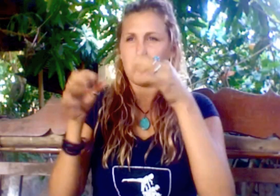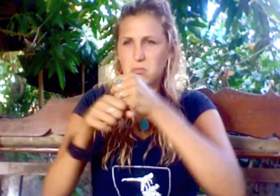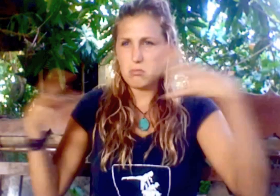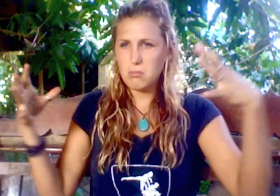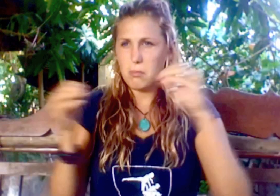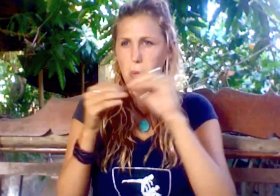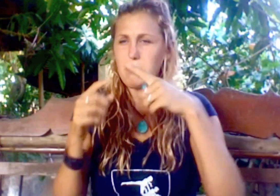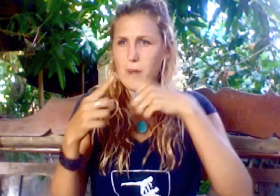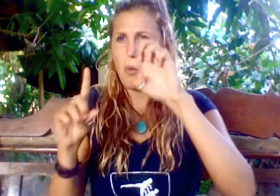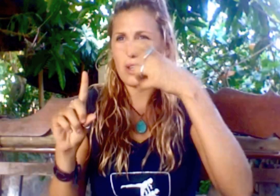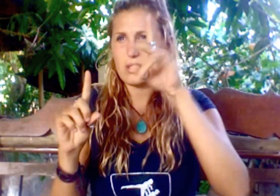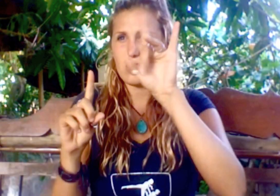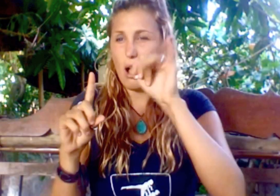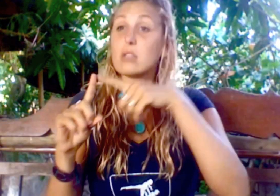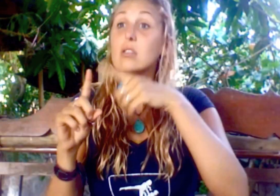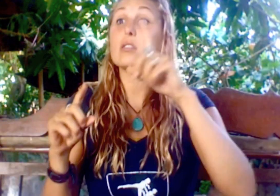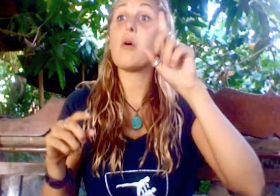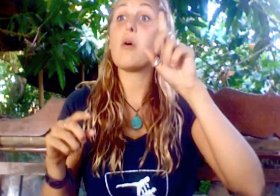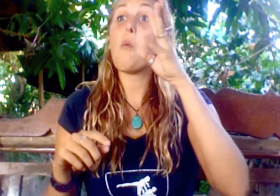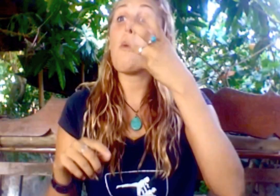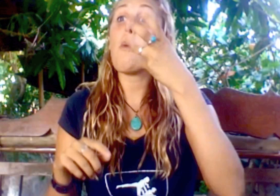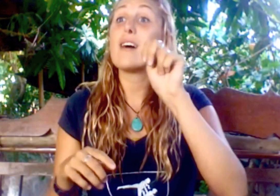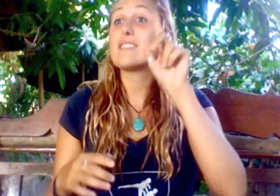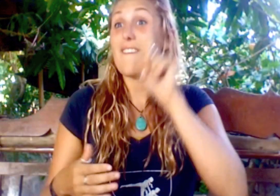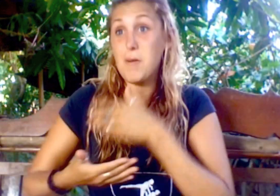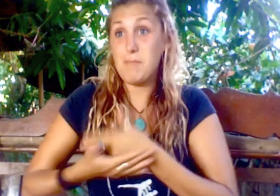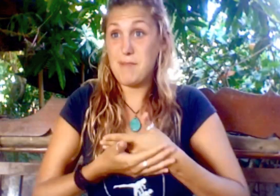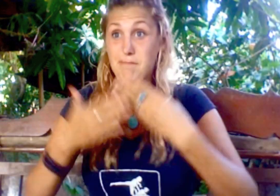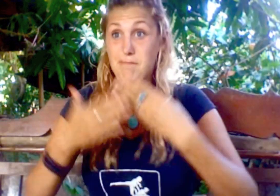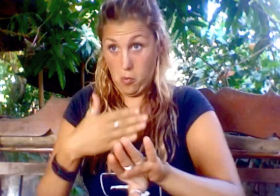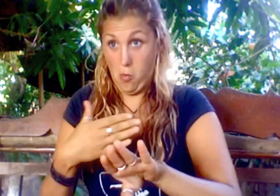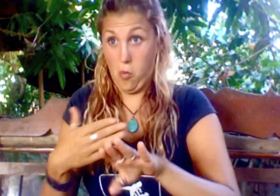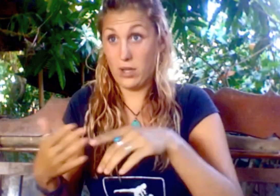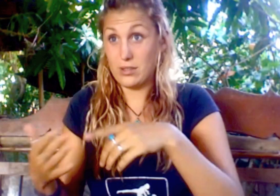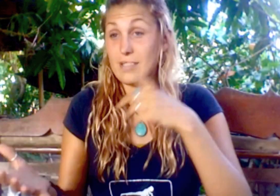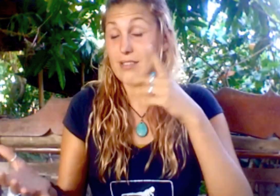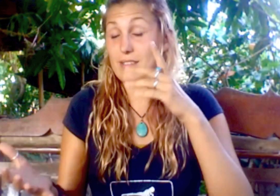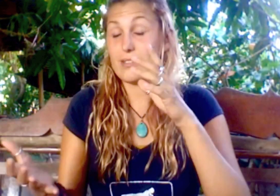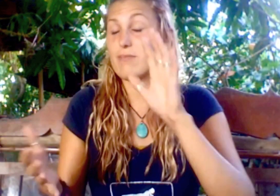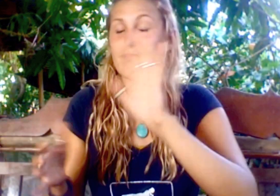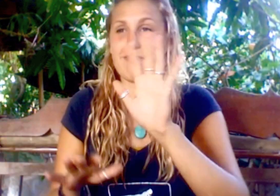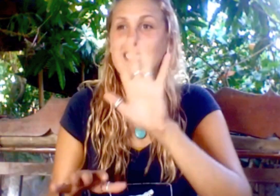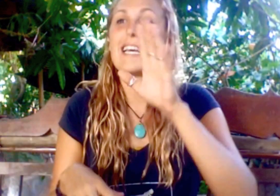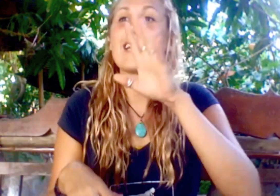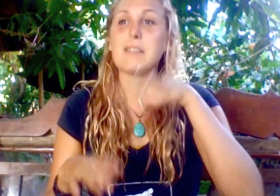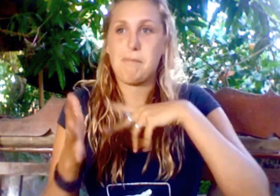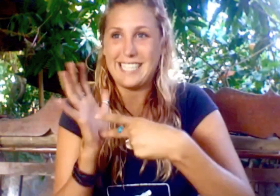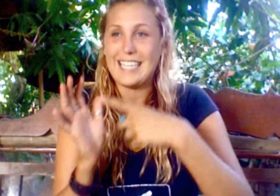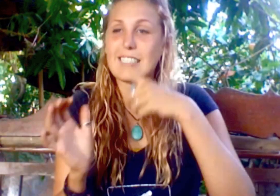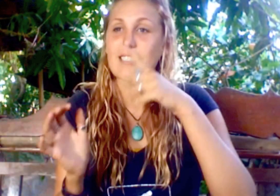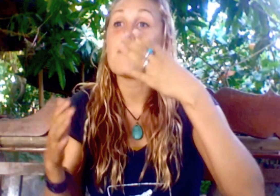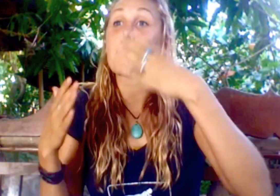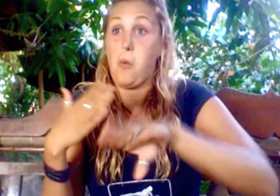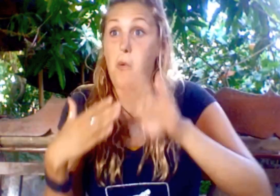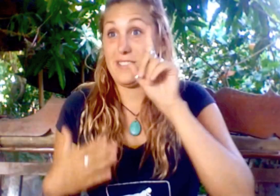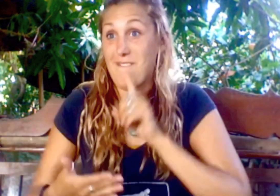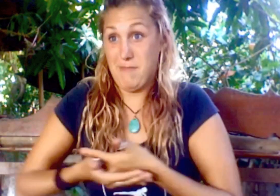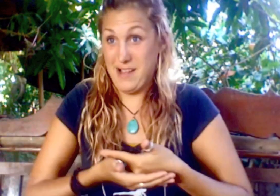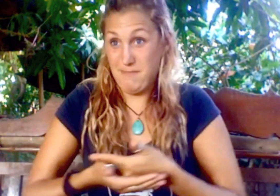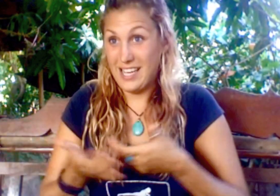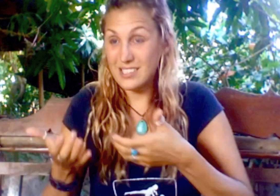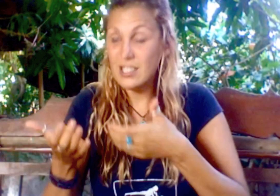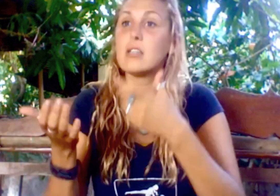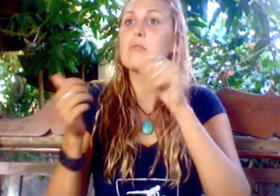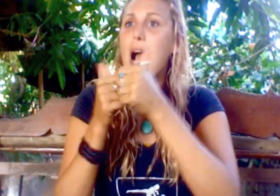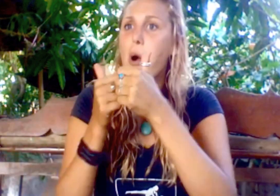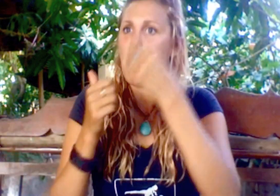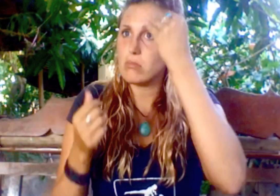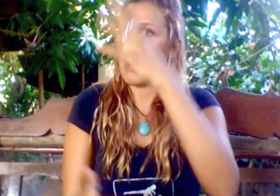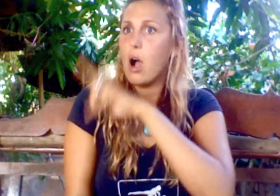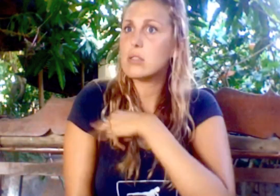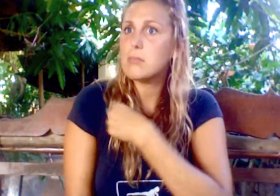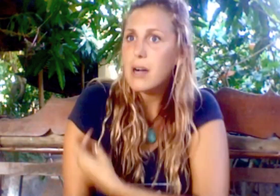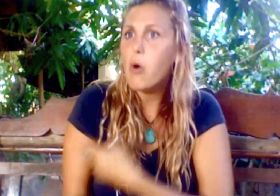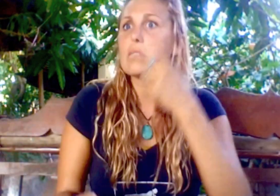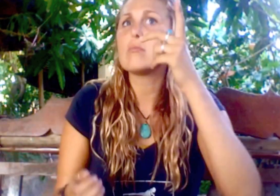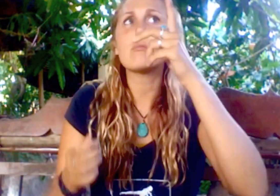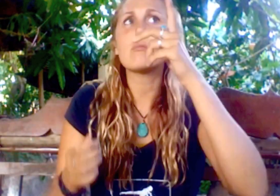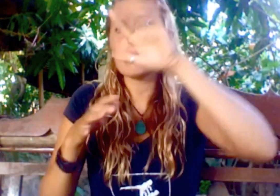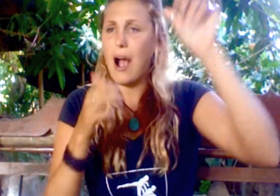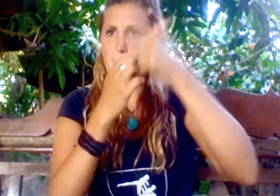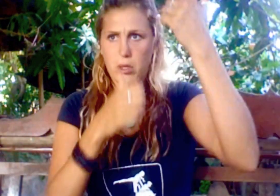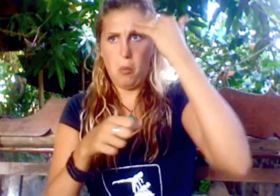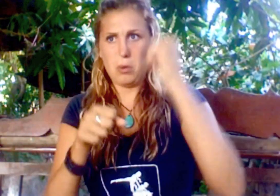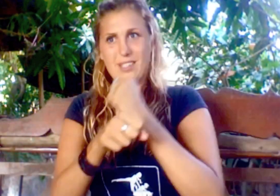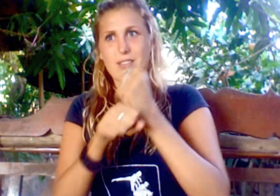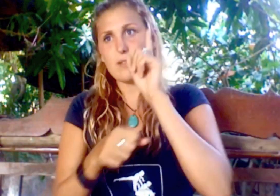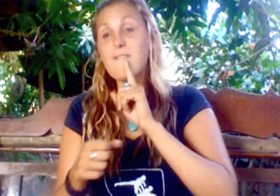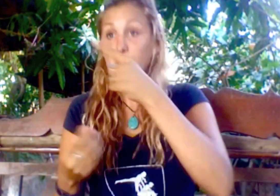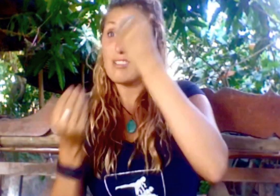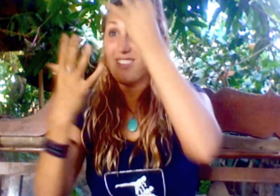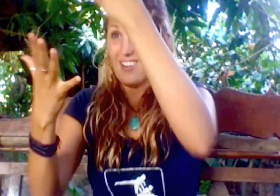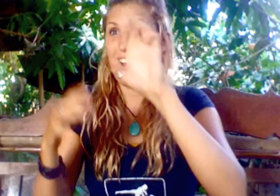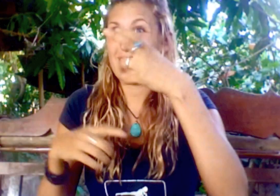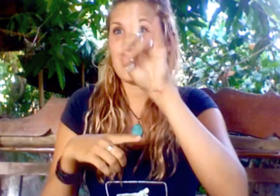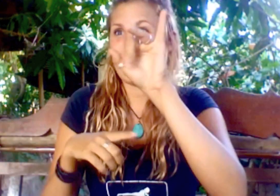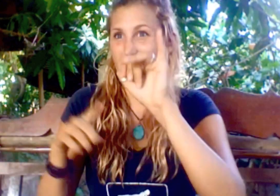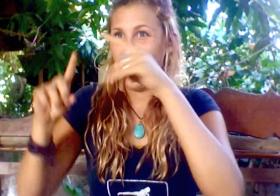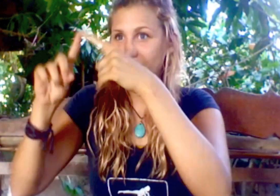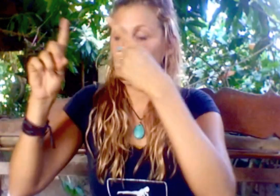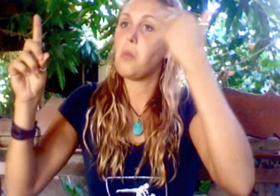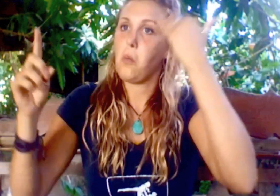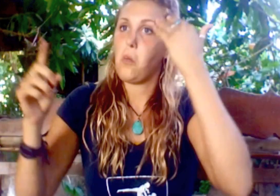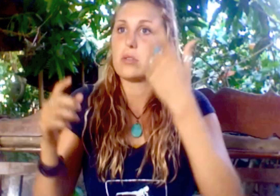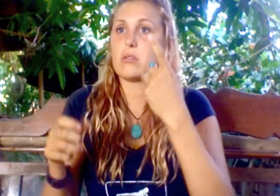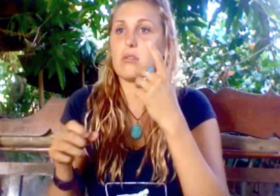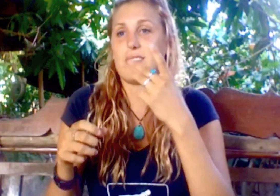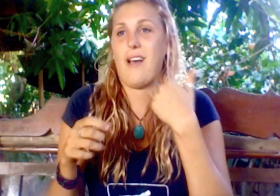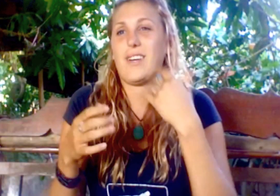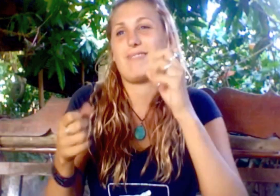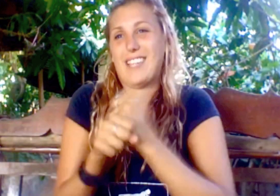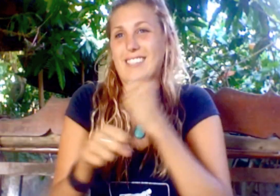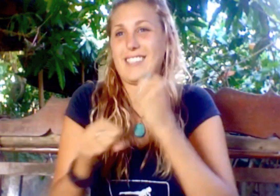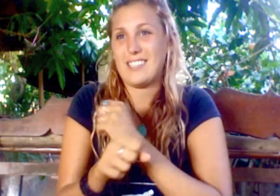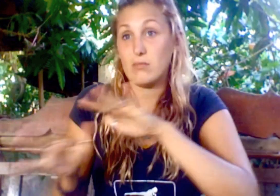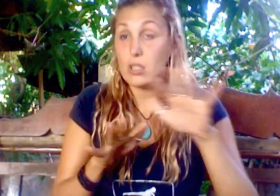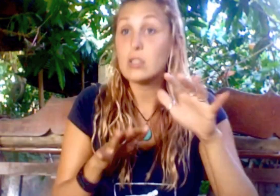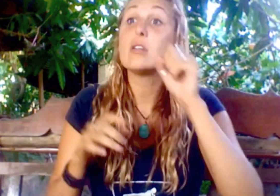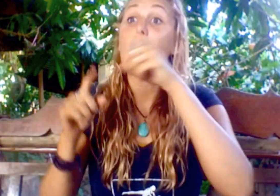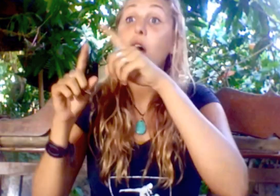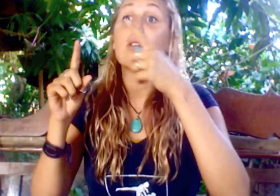Let me expand more about the EHDI. When a deaf baby is born, how do they gather up statistics through hospitals and so forth?